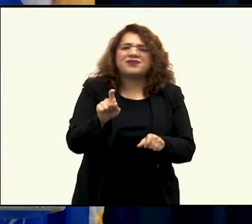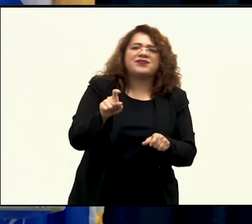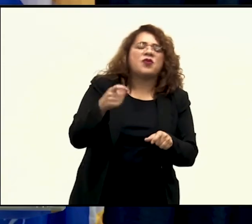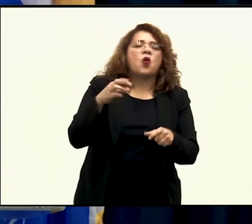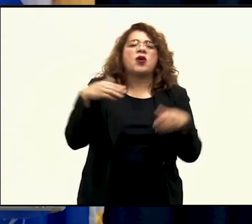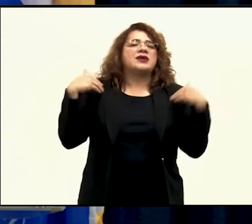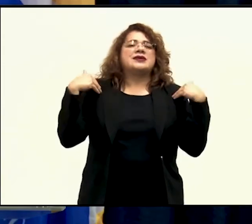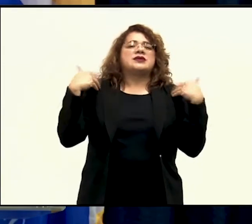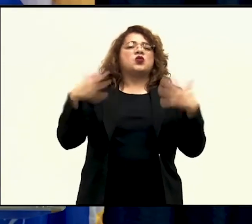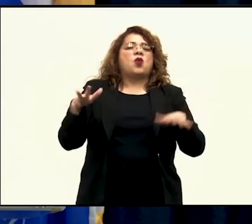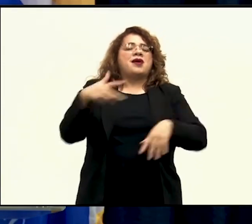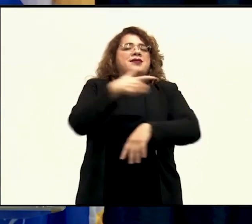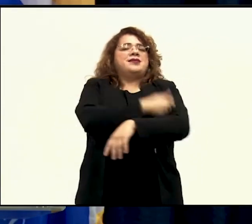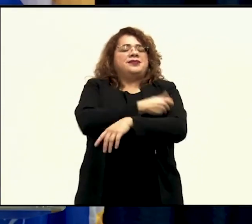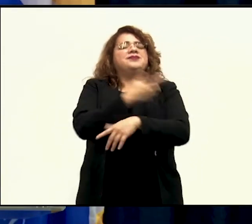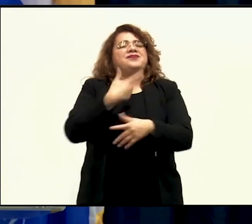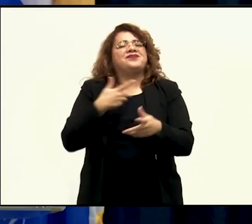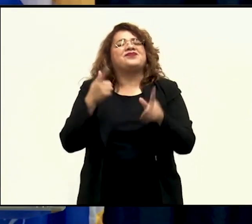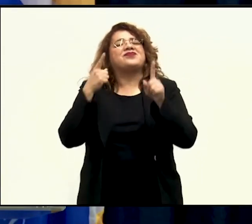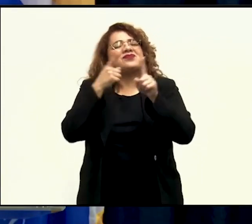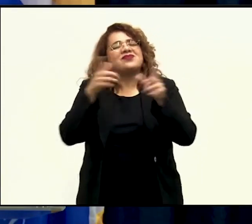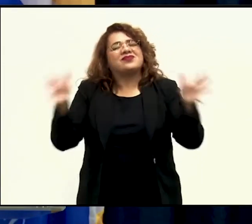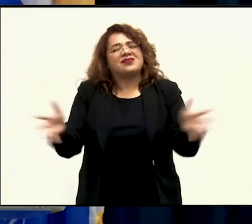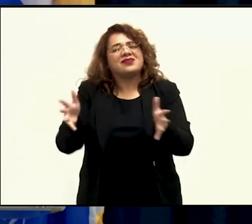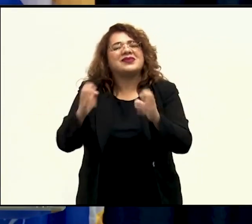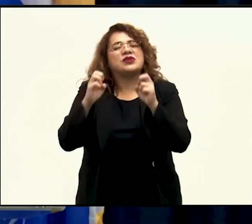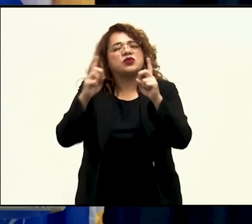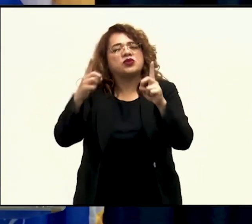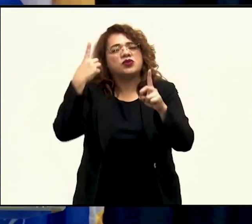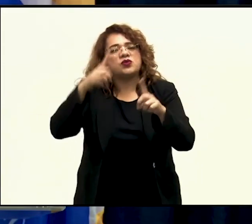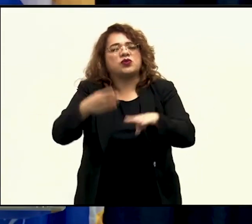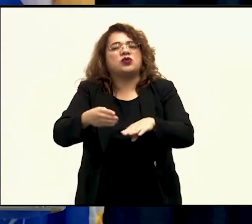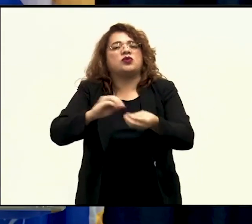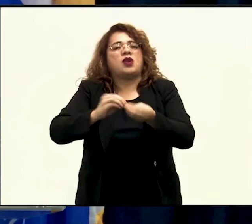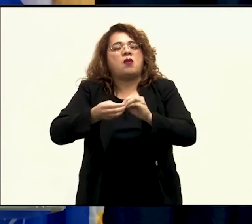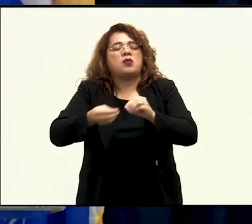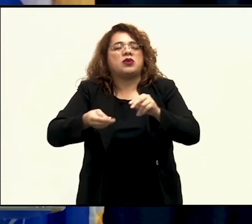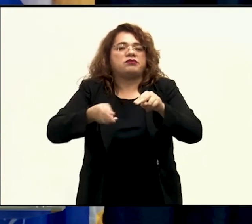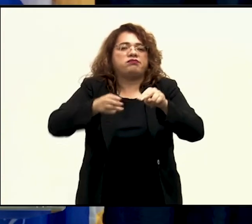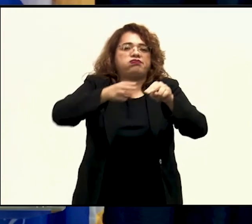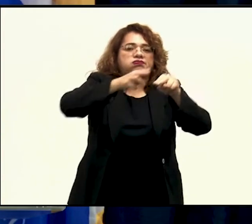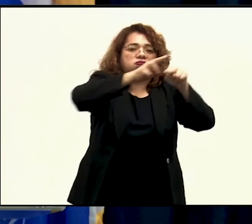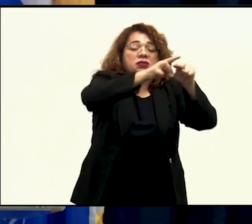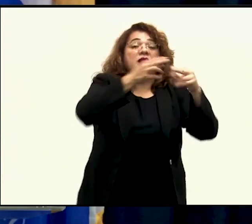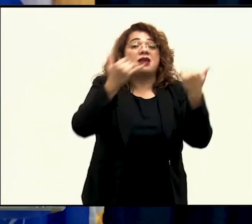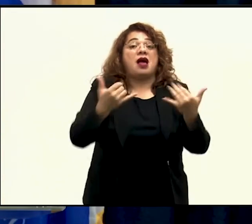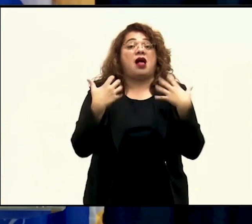So today I also want to talk about the face covering guidance which the mayor mentioned.